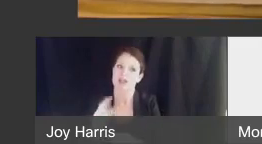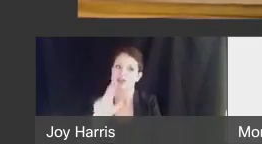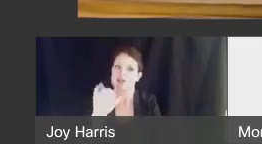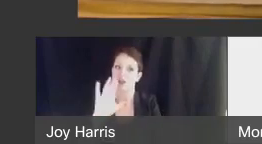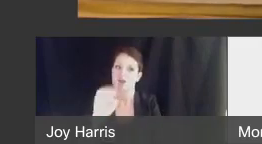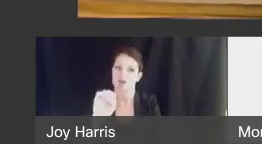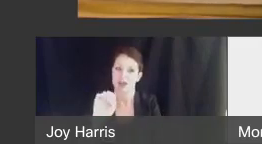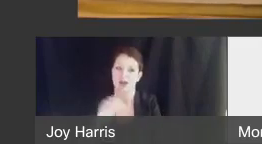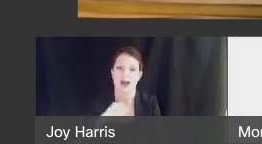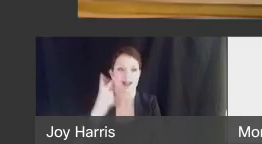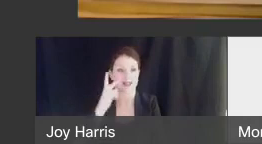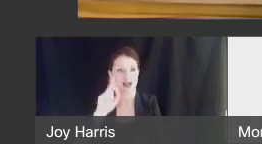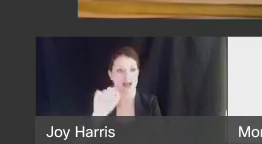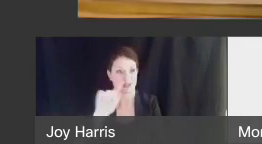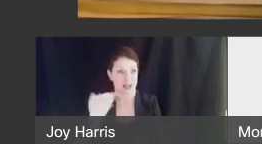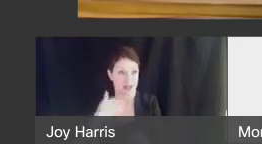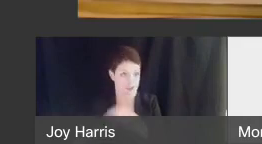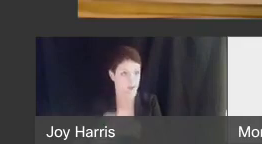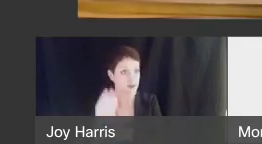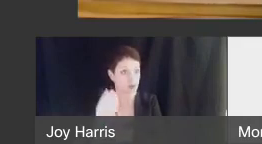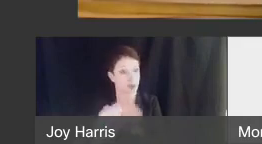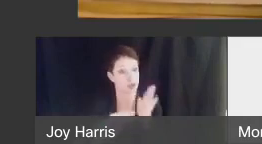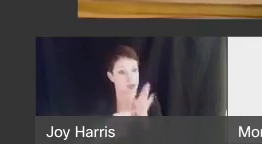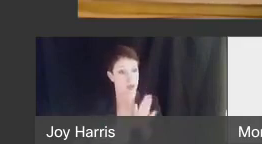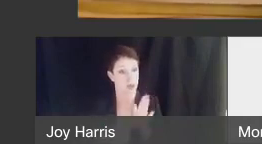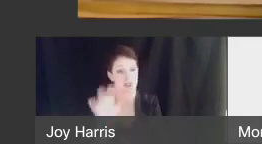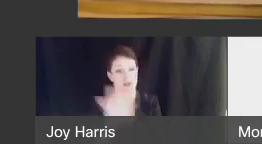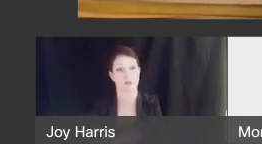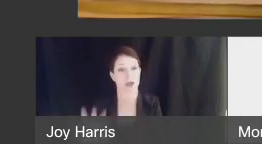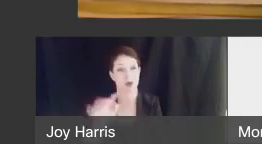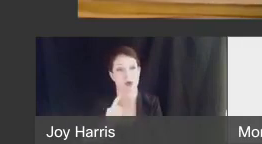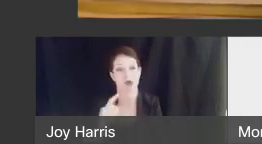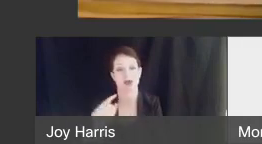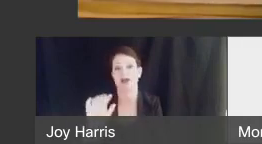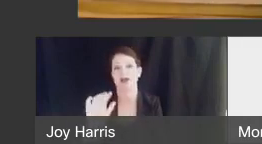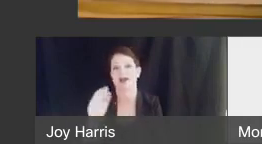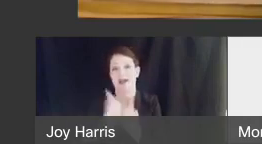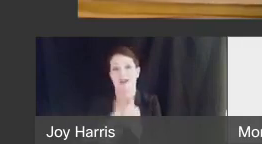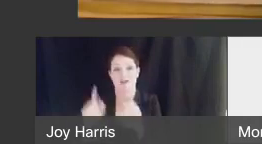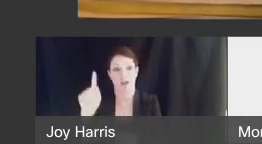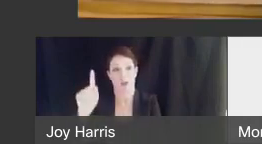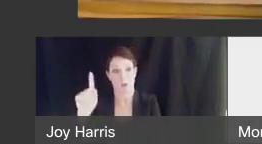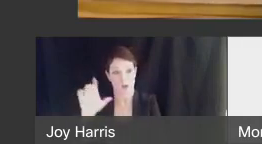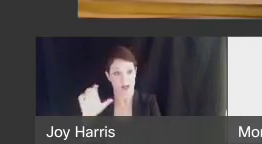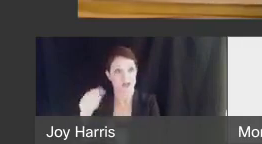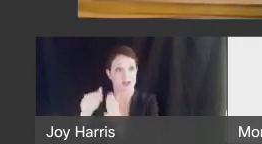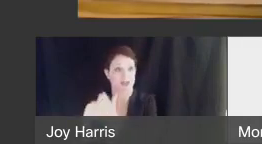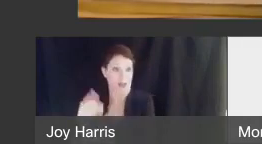some data this morning that's suggesting it's about one person out of every 100,000 people,